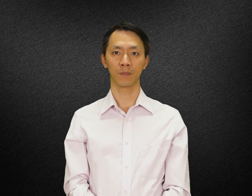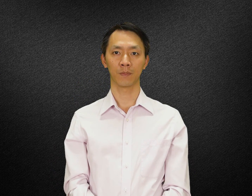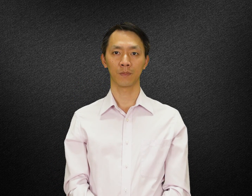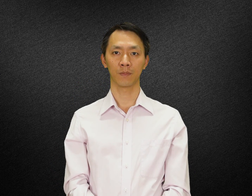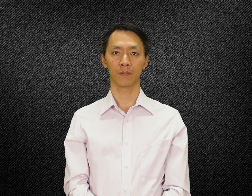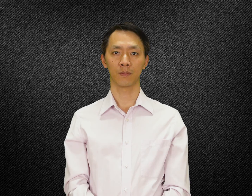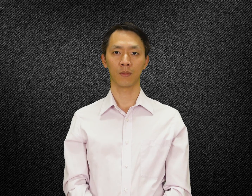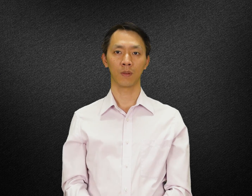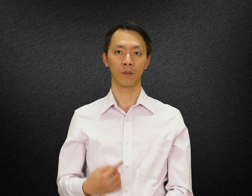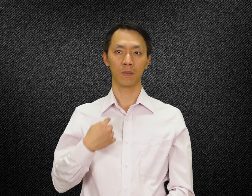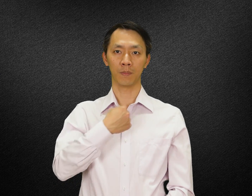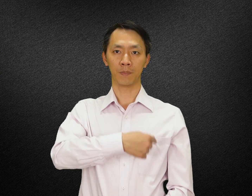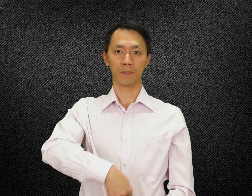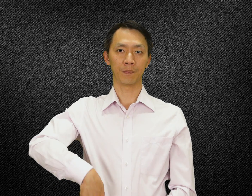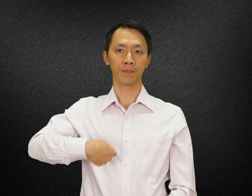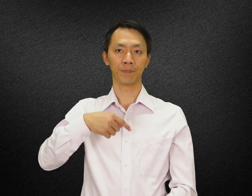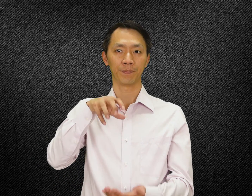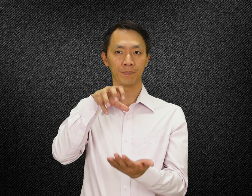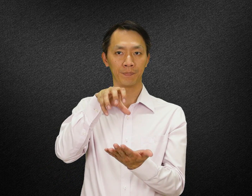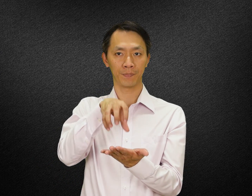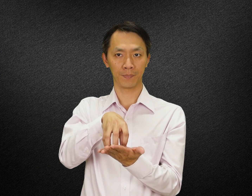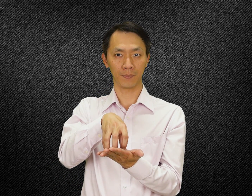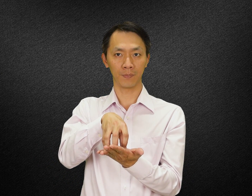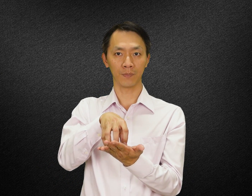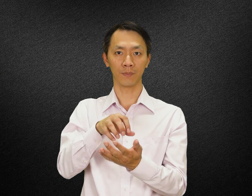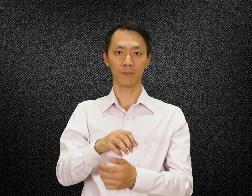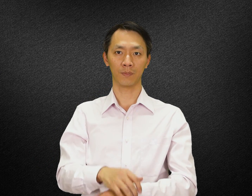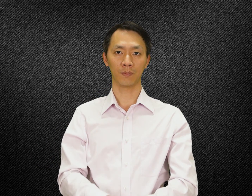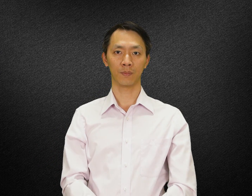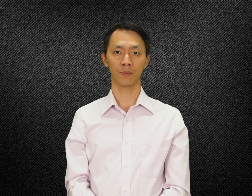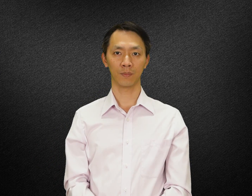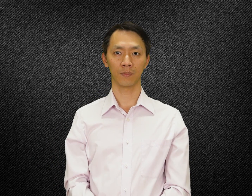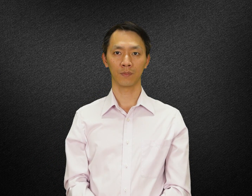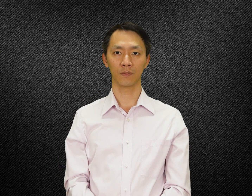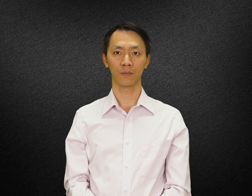ID card